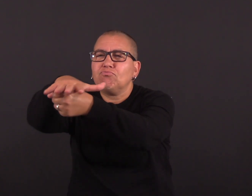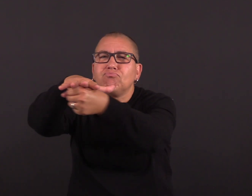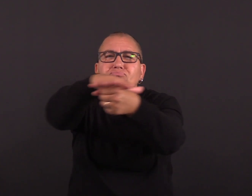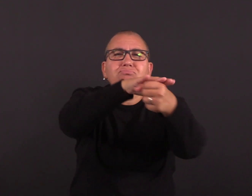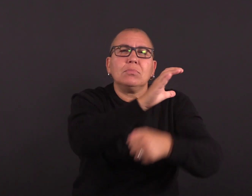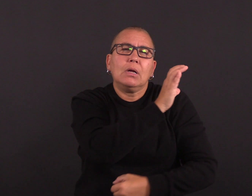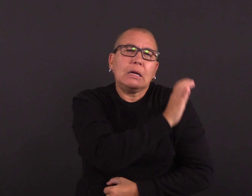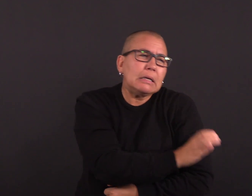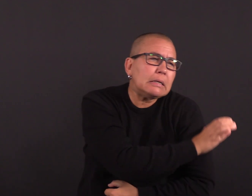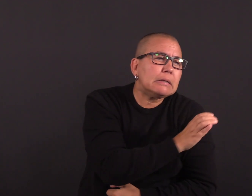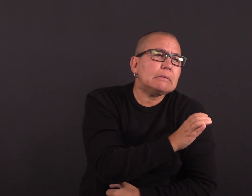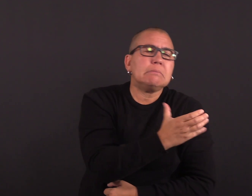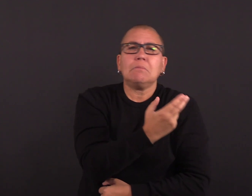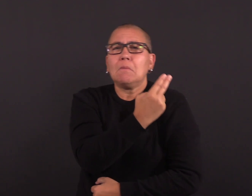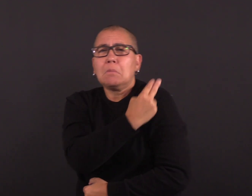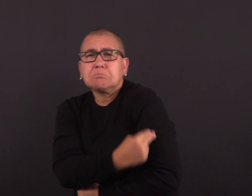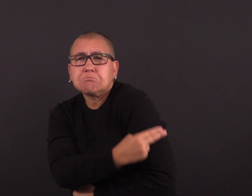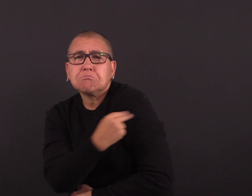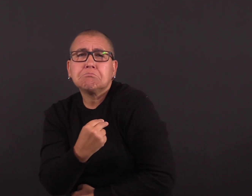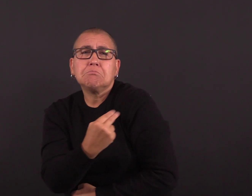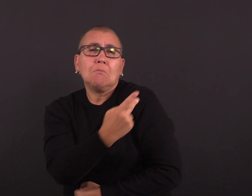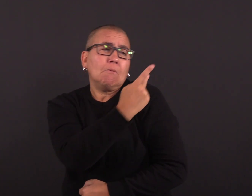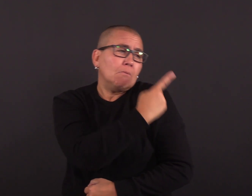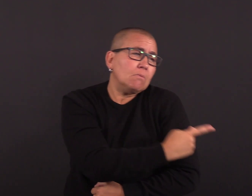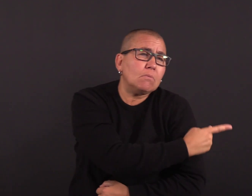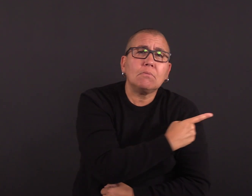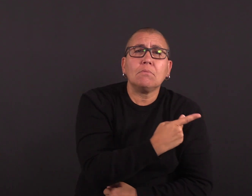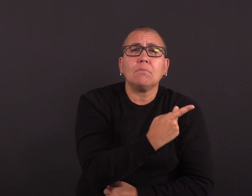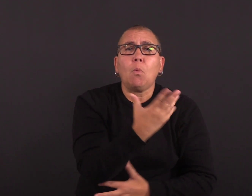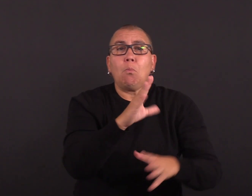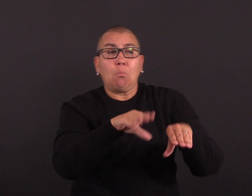"They are risking some financial loss if they over-order, so there is going to be